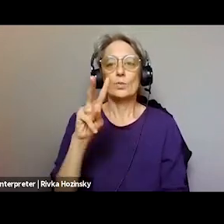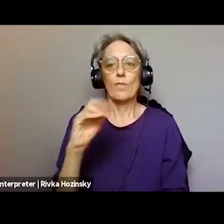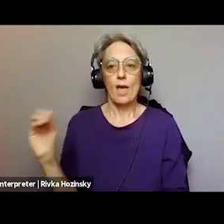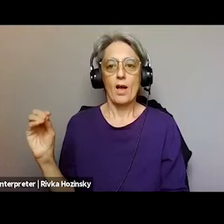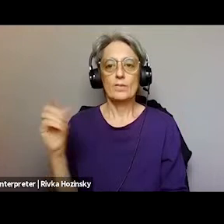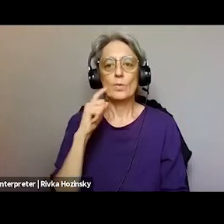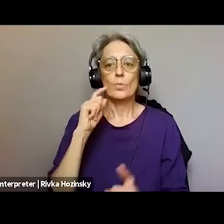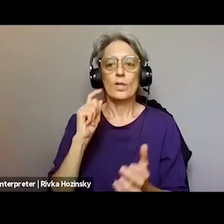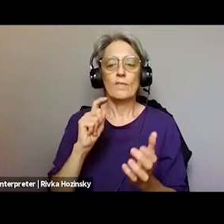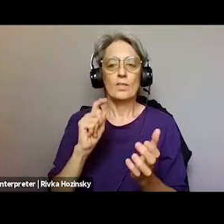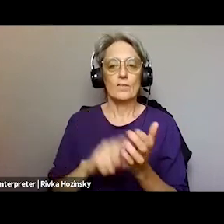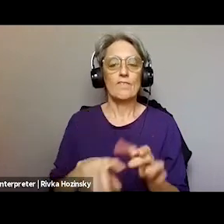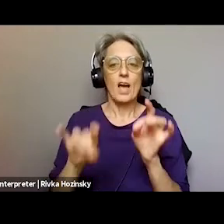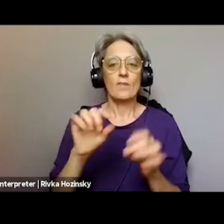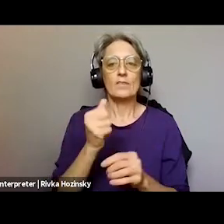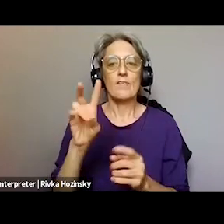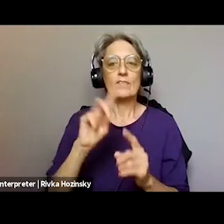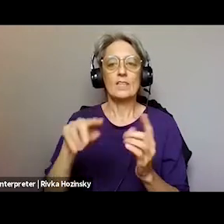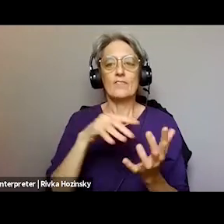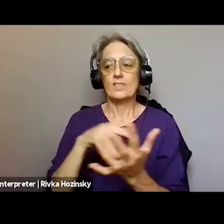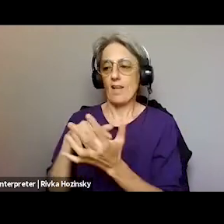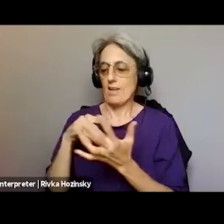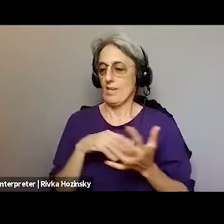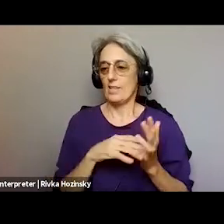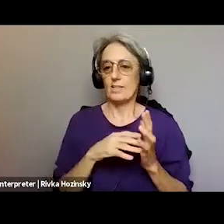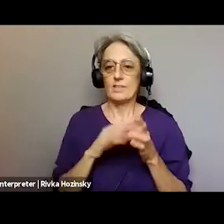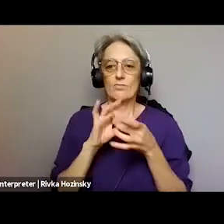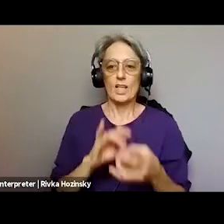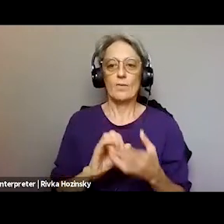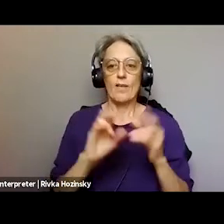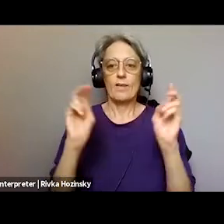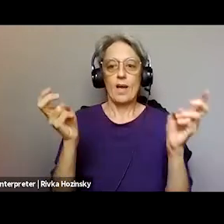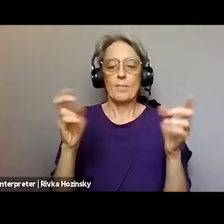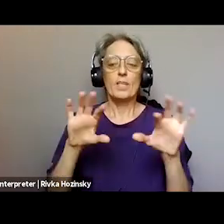studies looking at this topic and sort of the takeaways that we have are that a high percentage